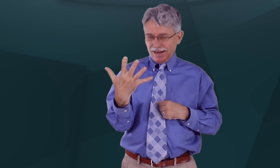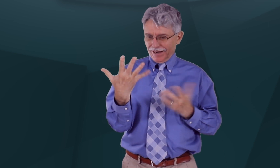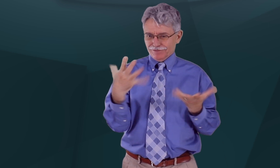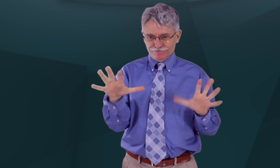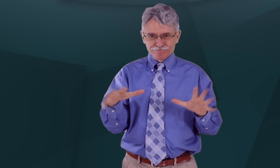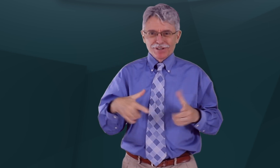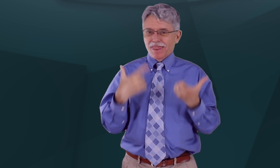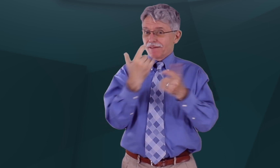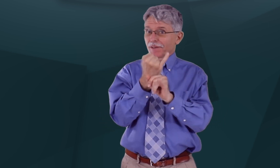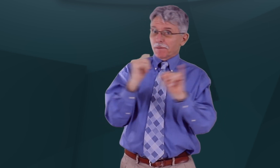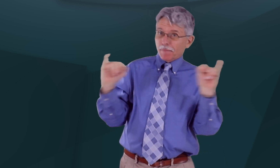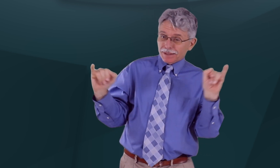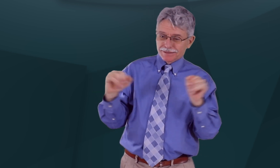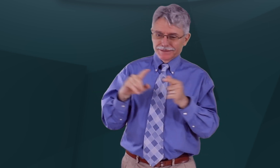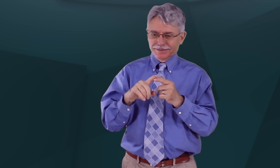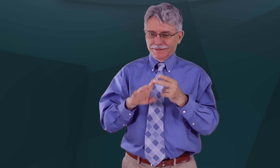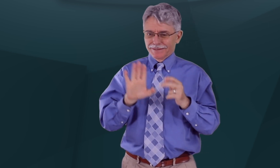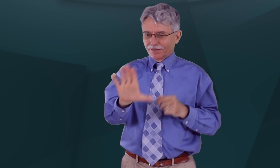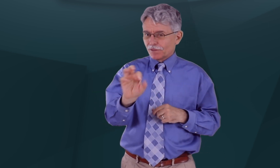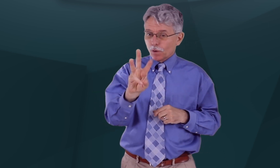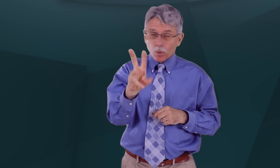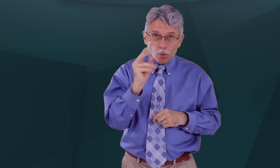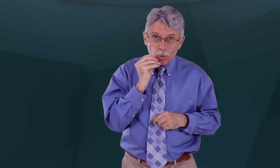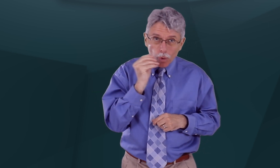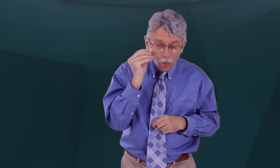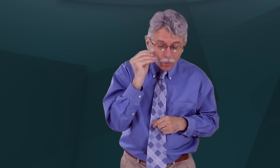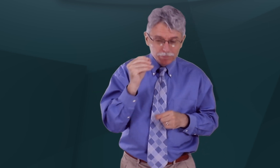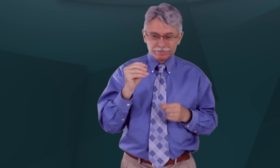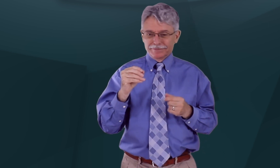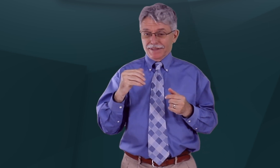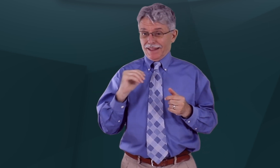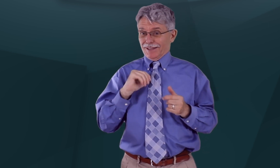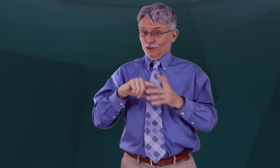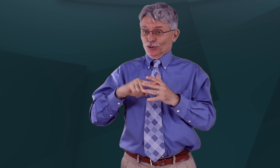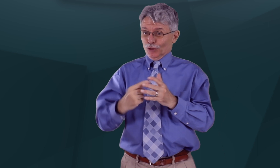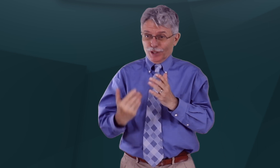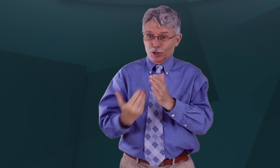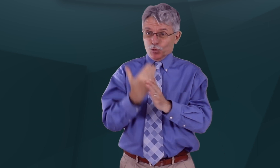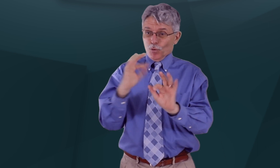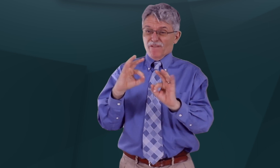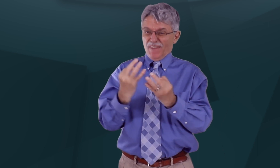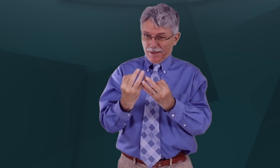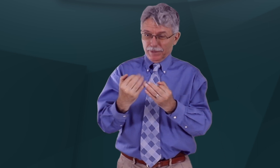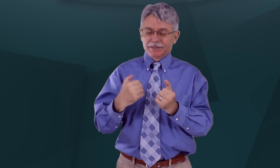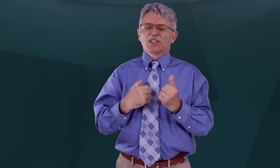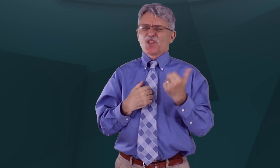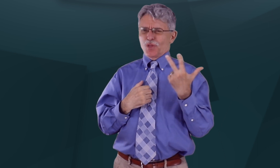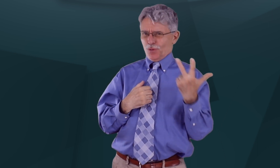Five of them are living independently. They own their own homes. They're starting new families.